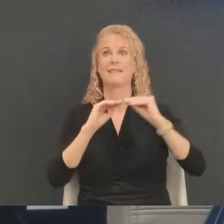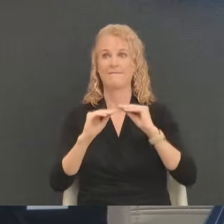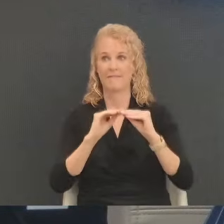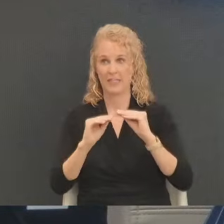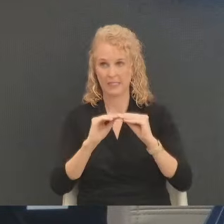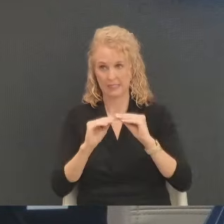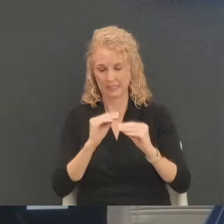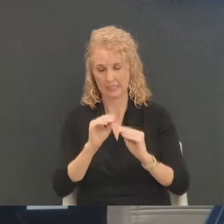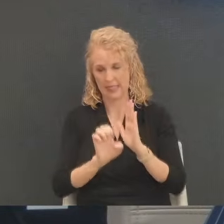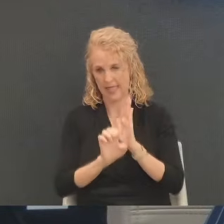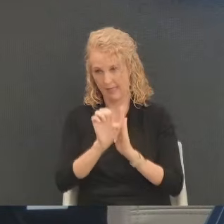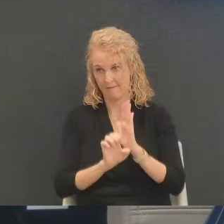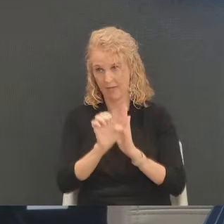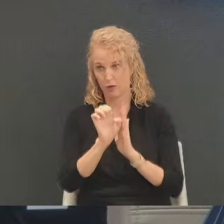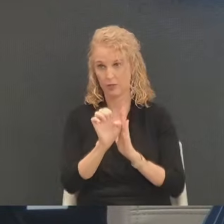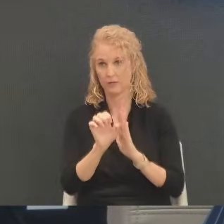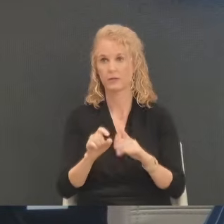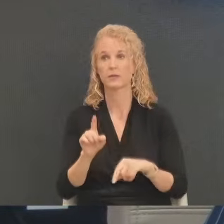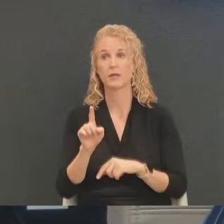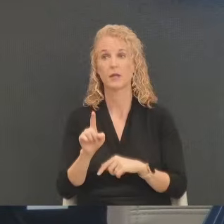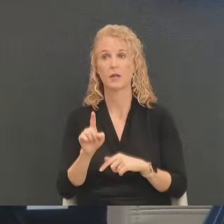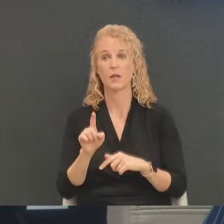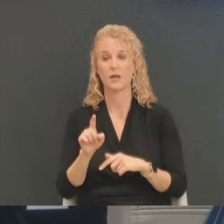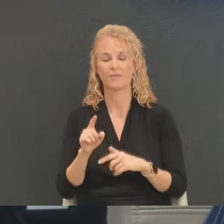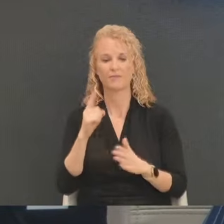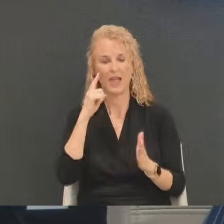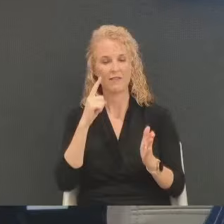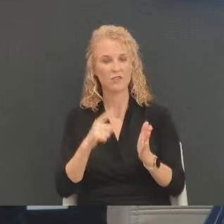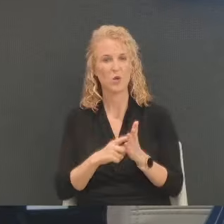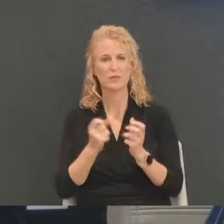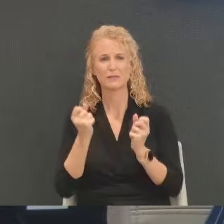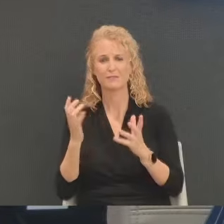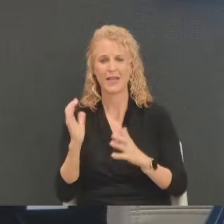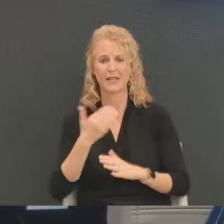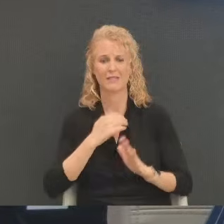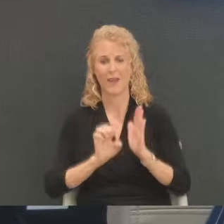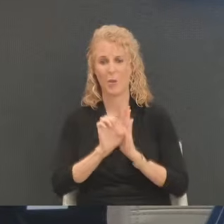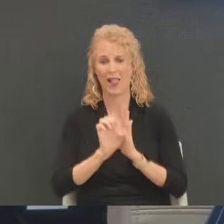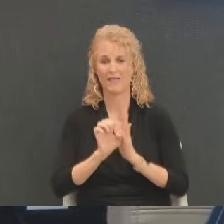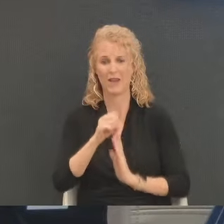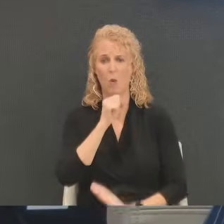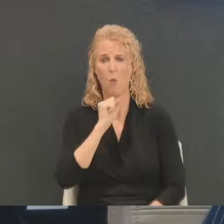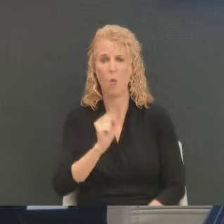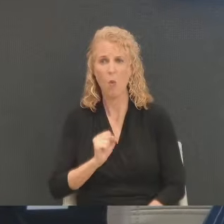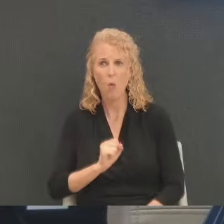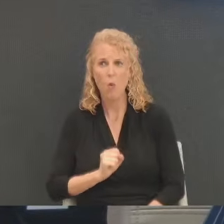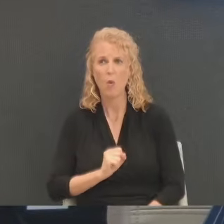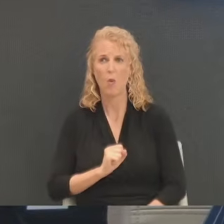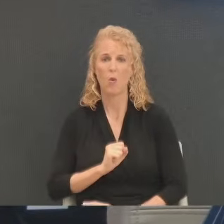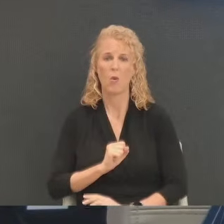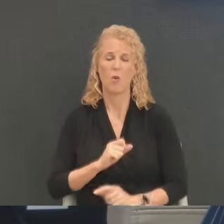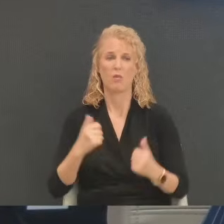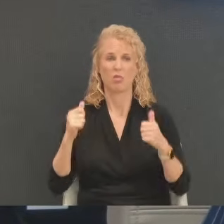to ask though, as we have so many elevators that are aging and old and not working and unsafe in my